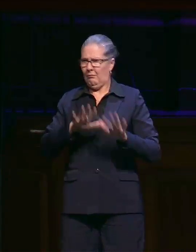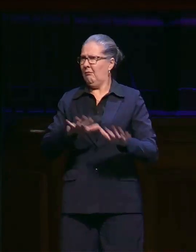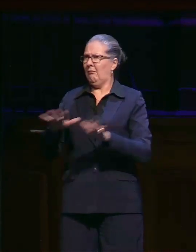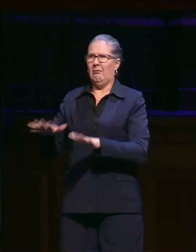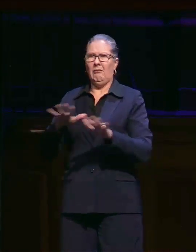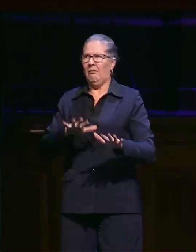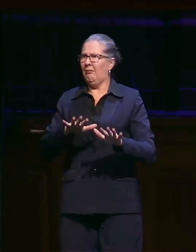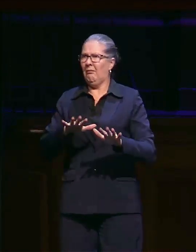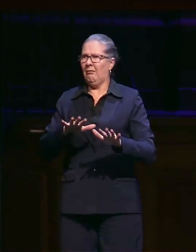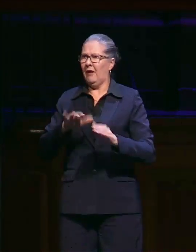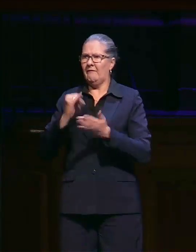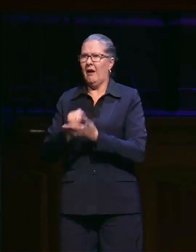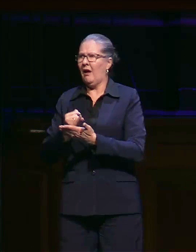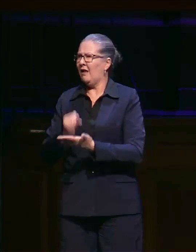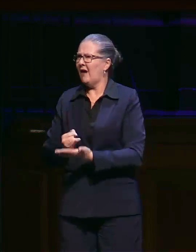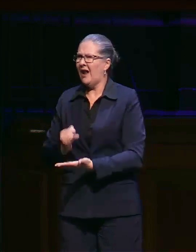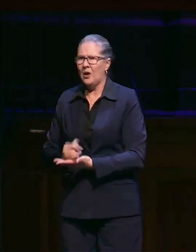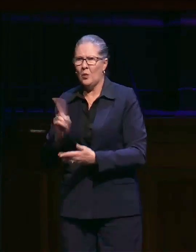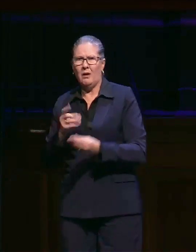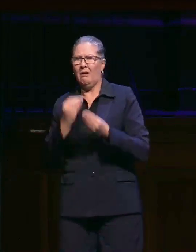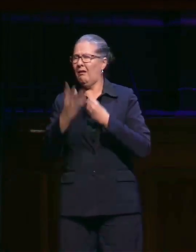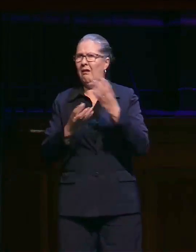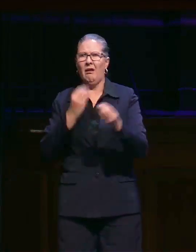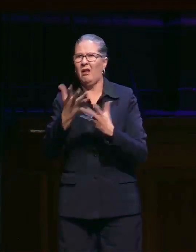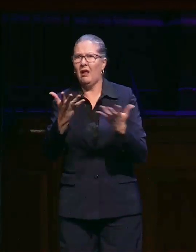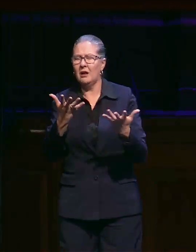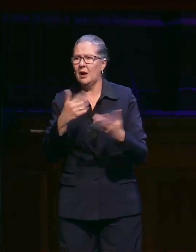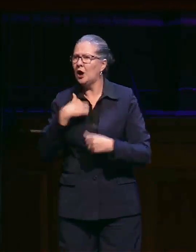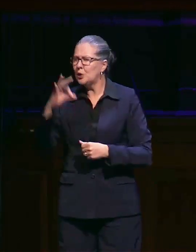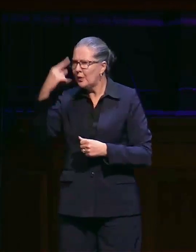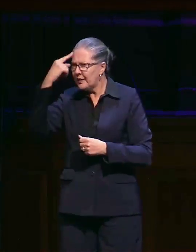political animals I don't think we can afford to sit back and claim that we